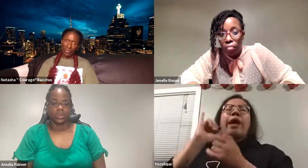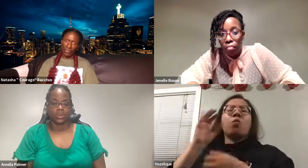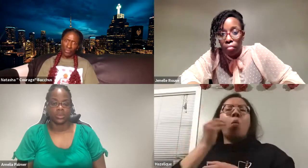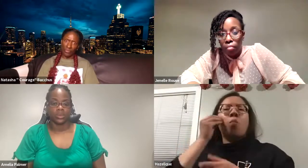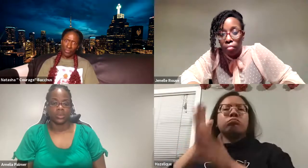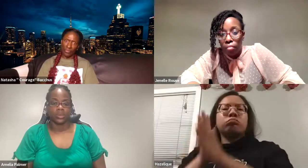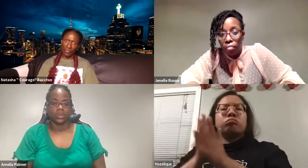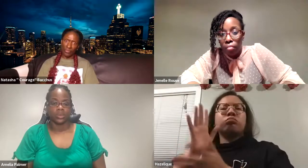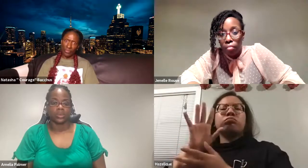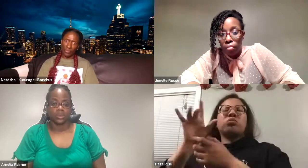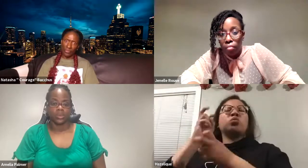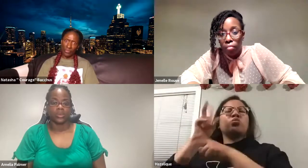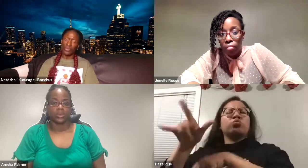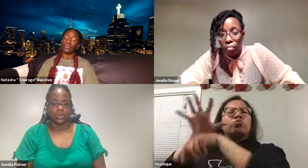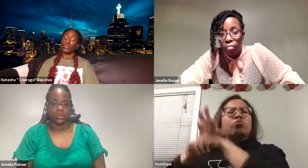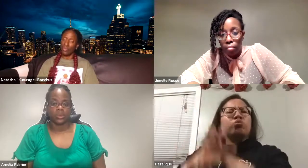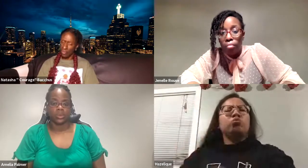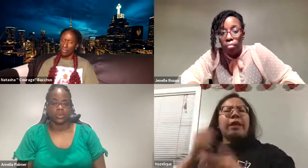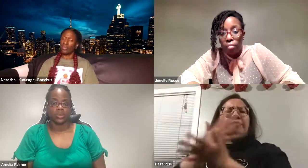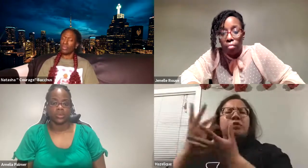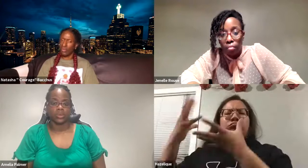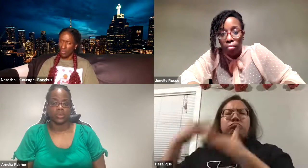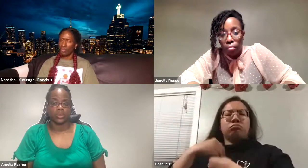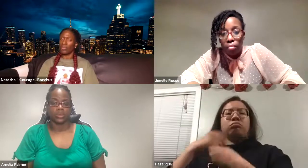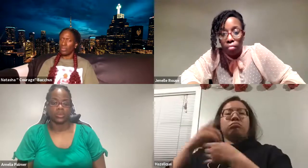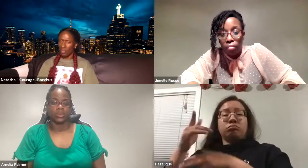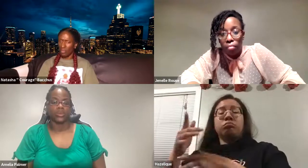so before they went to the residential schools they would have their own home sign languages that